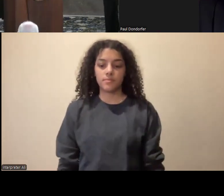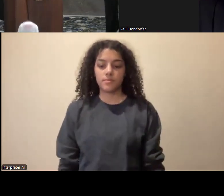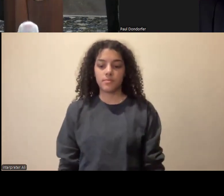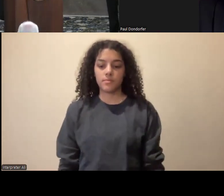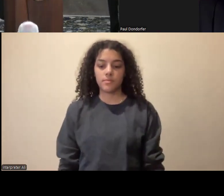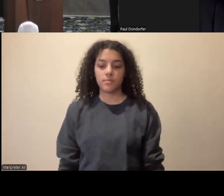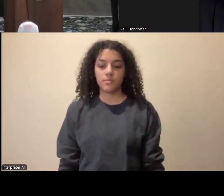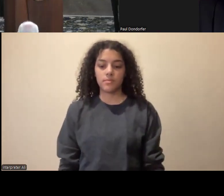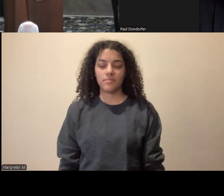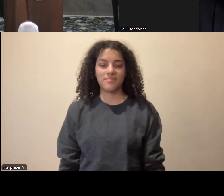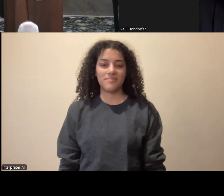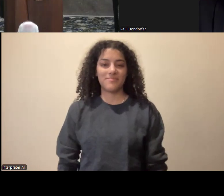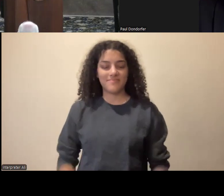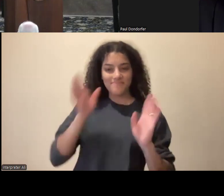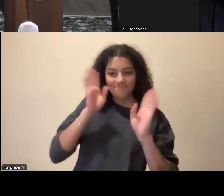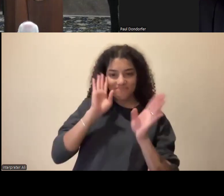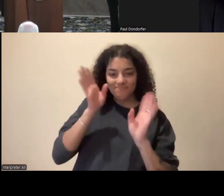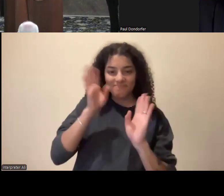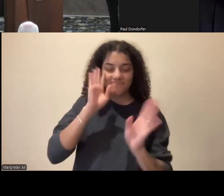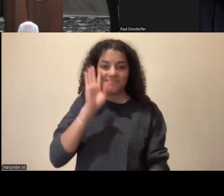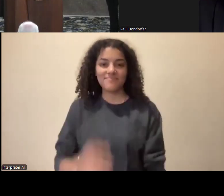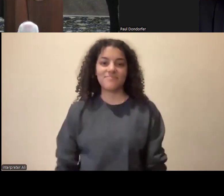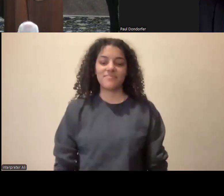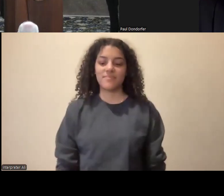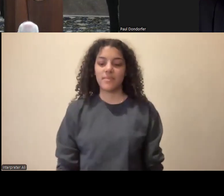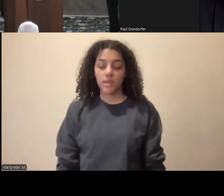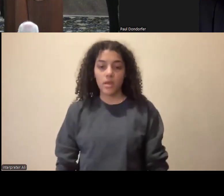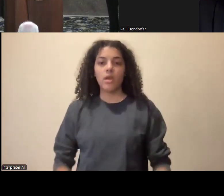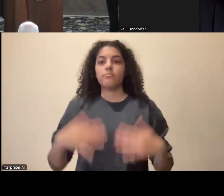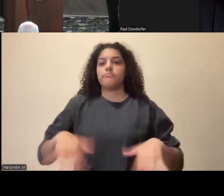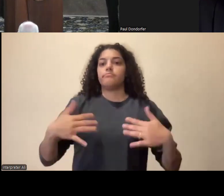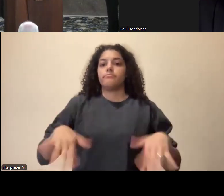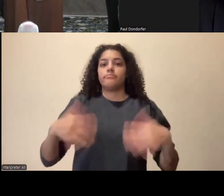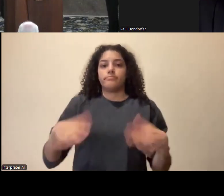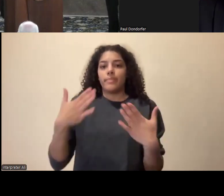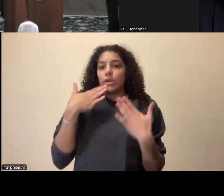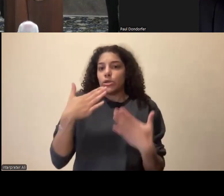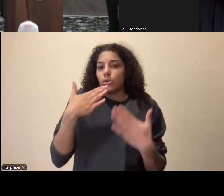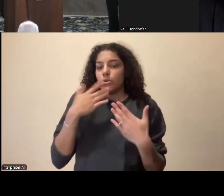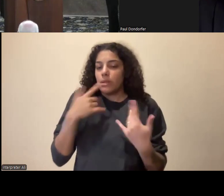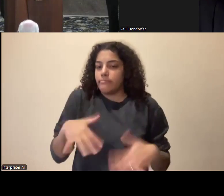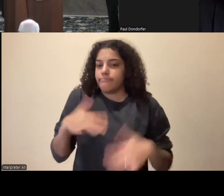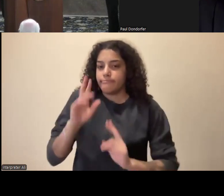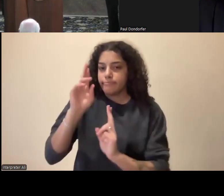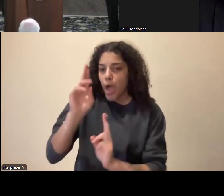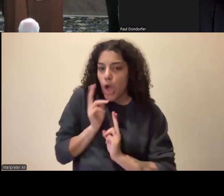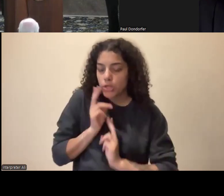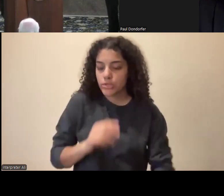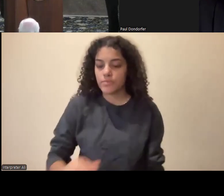hello I just want to say thank you so much This is quite an honor and um I've lived in